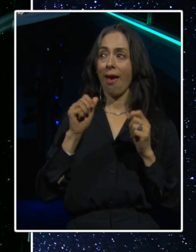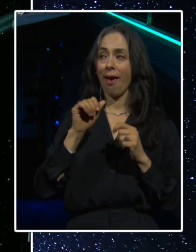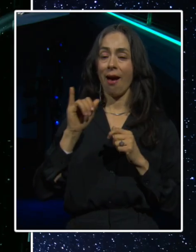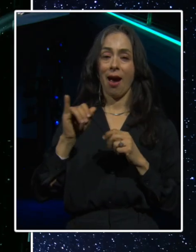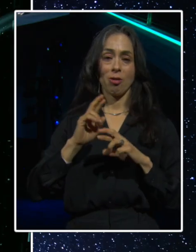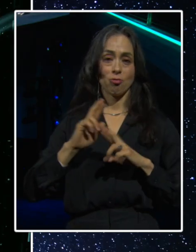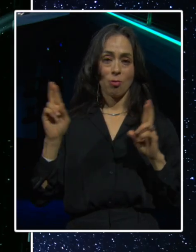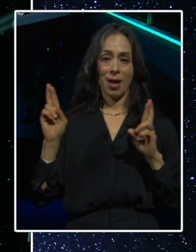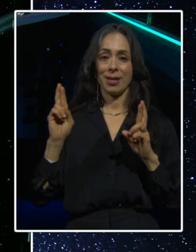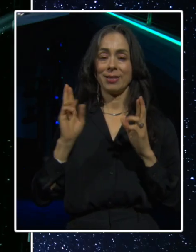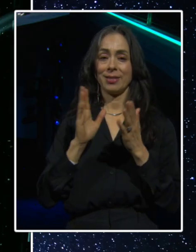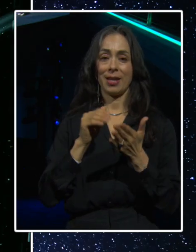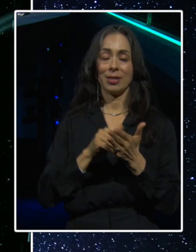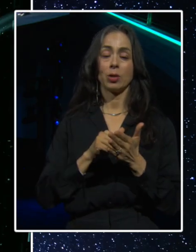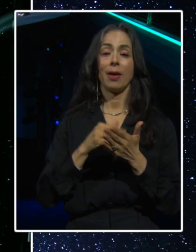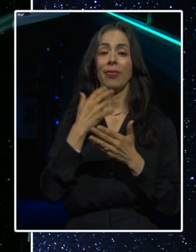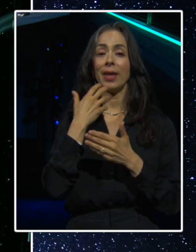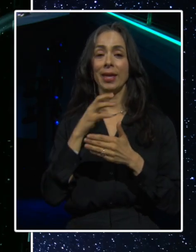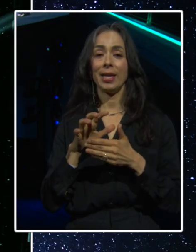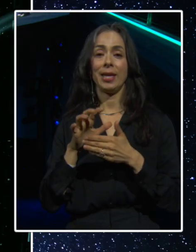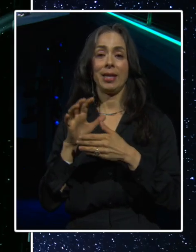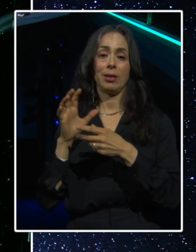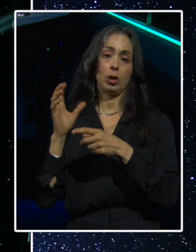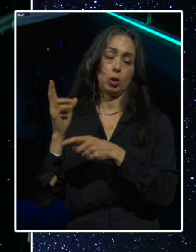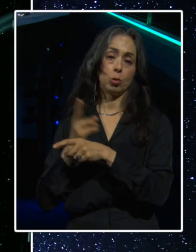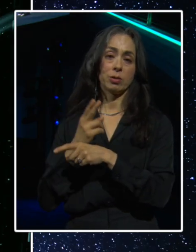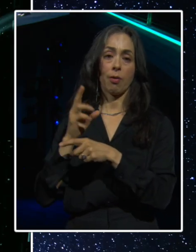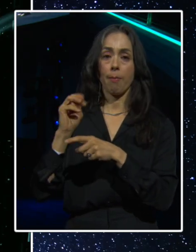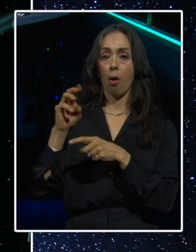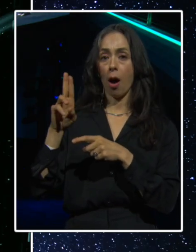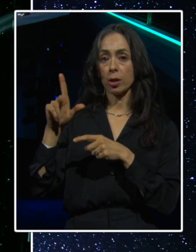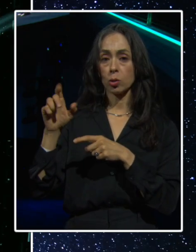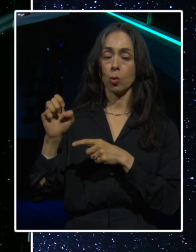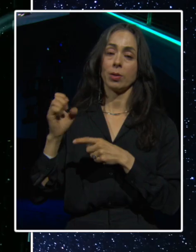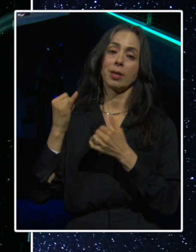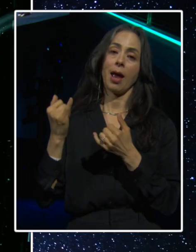and I'm pleased to share that the heat reuse module from Danfoss